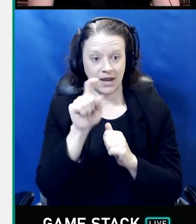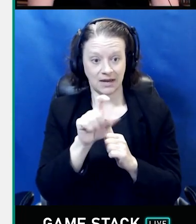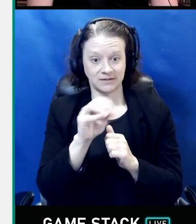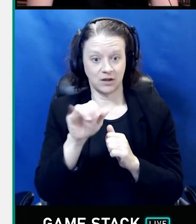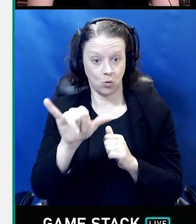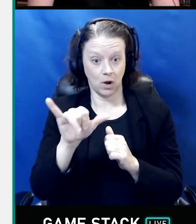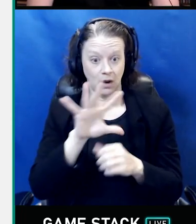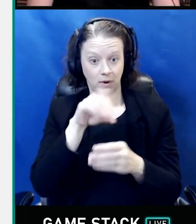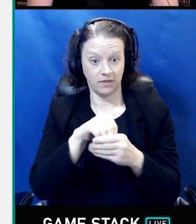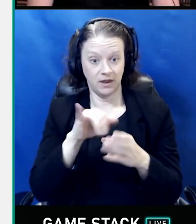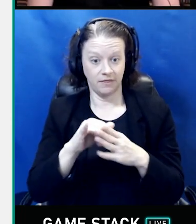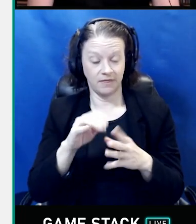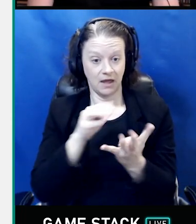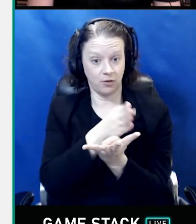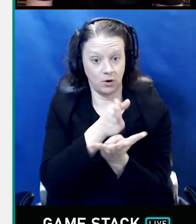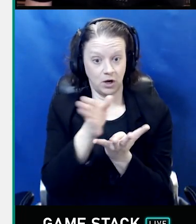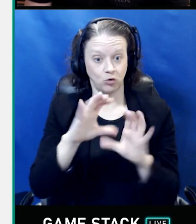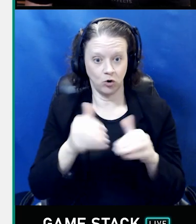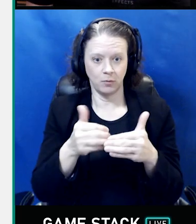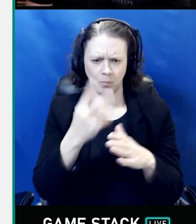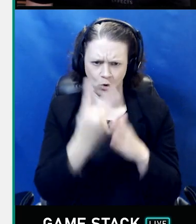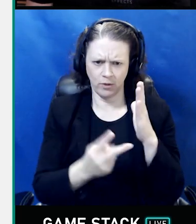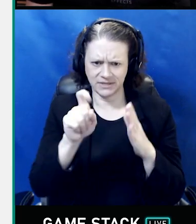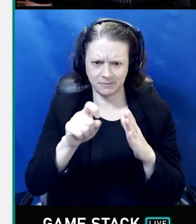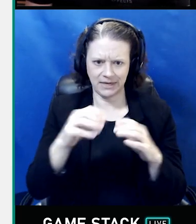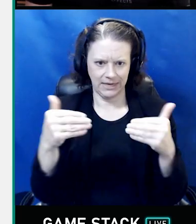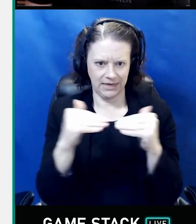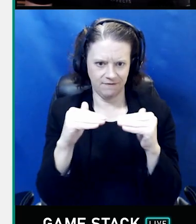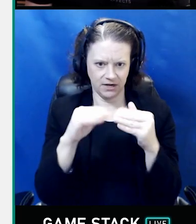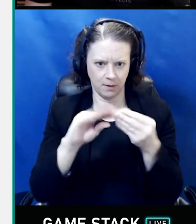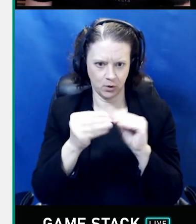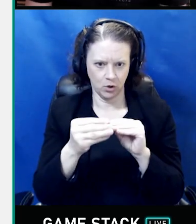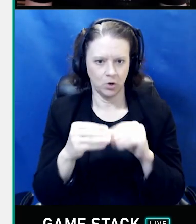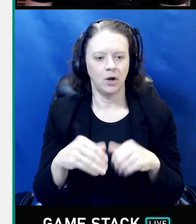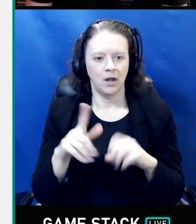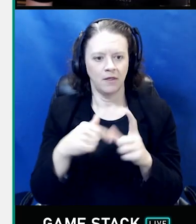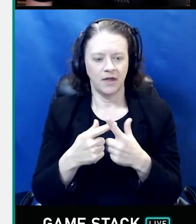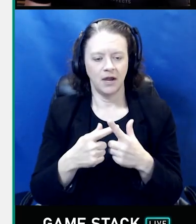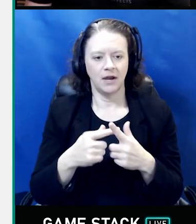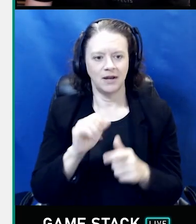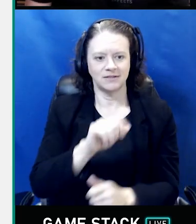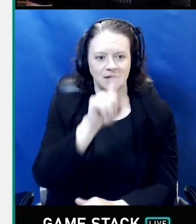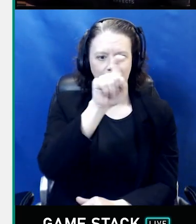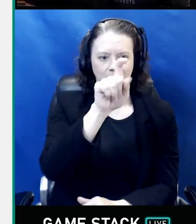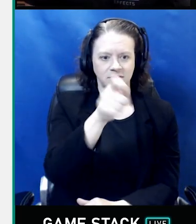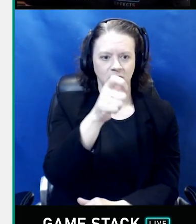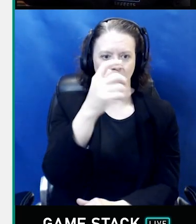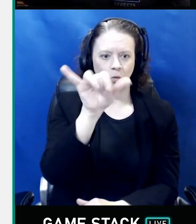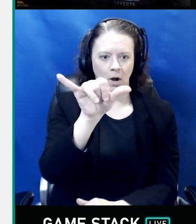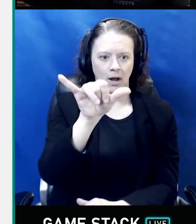the thread group that is even, both of them are even, the quad that they form is upper left (x,y), upper right (x+1,y)